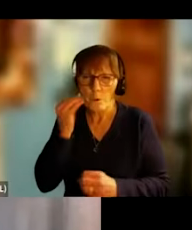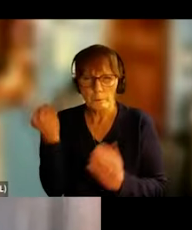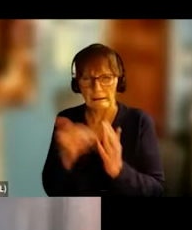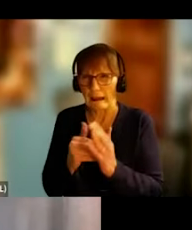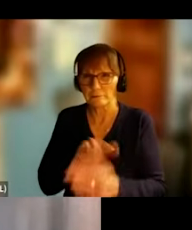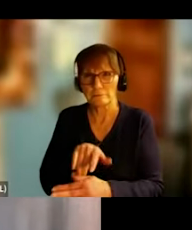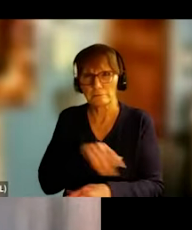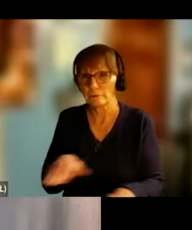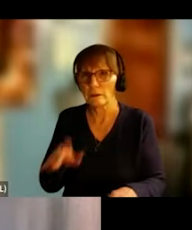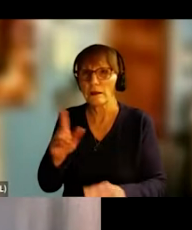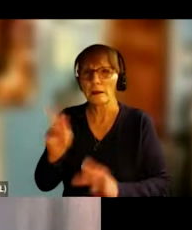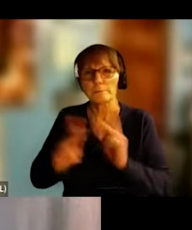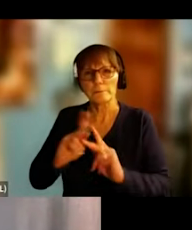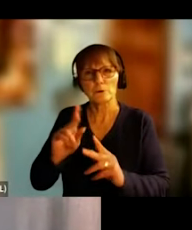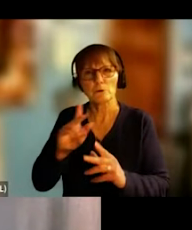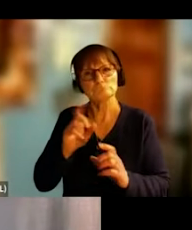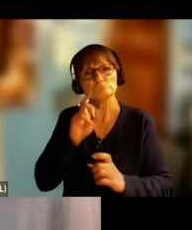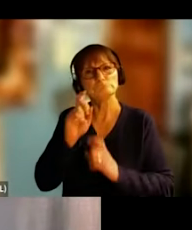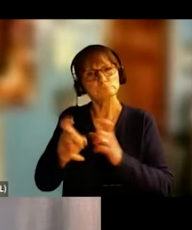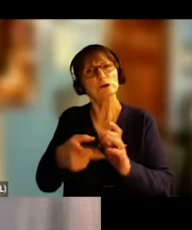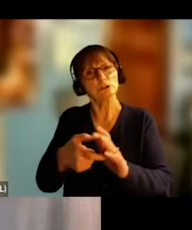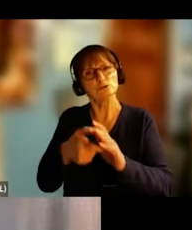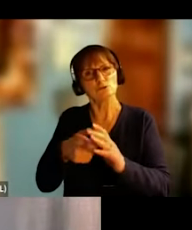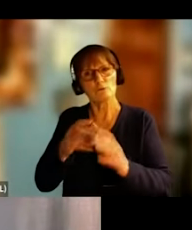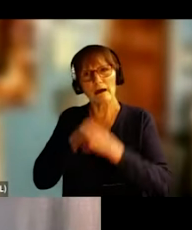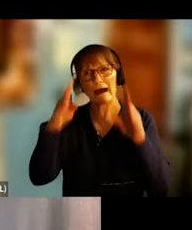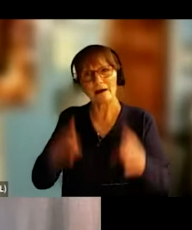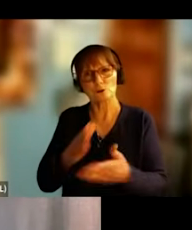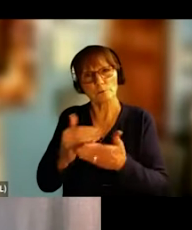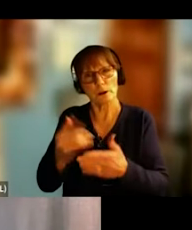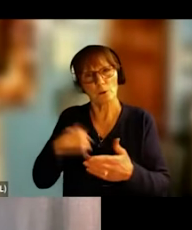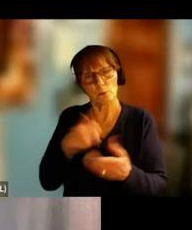People deserve housing. And so part of what we wanna do is really think of strategies